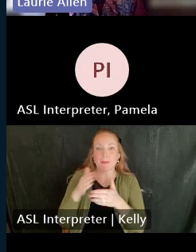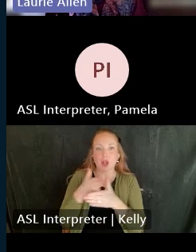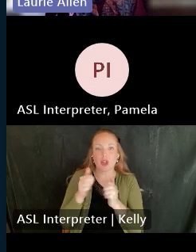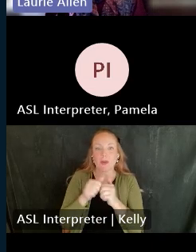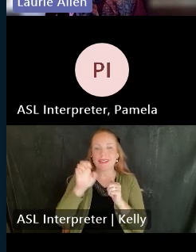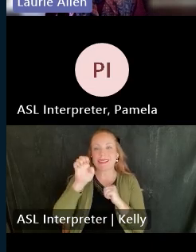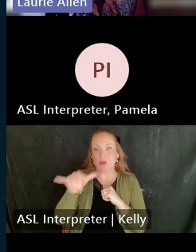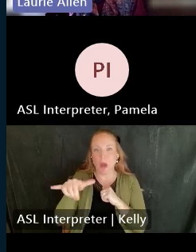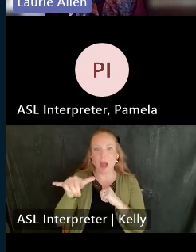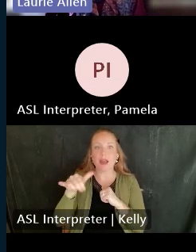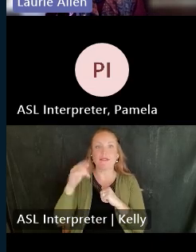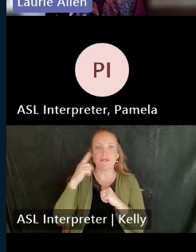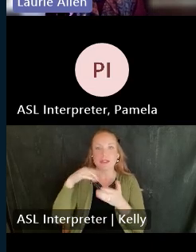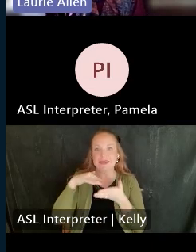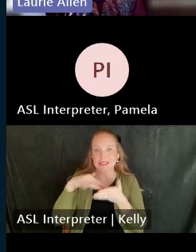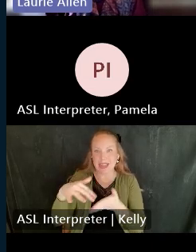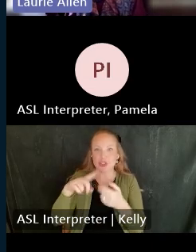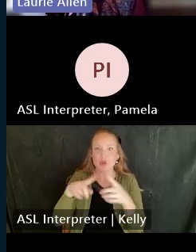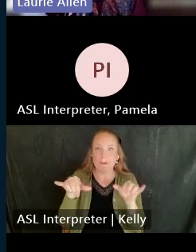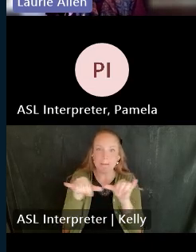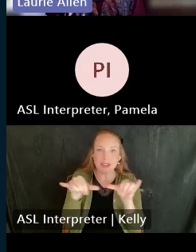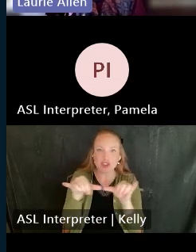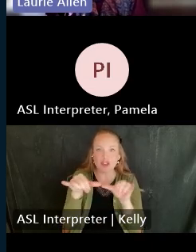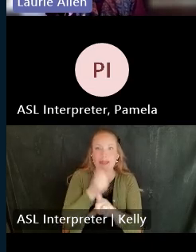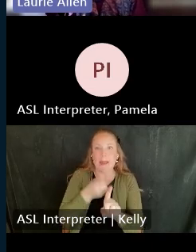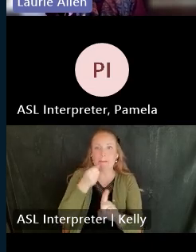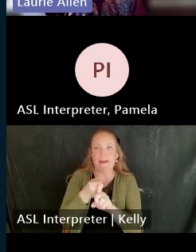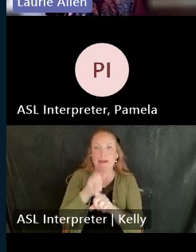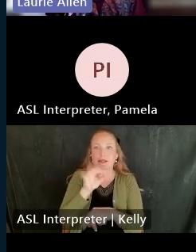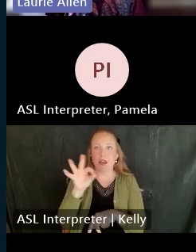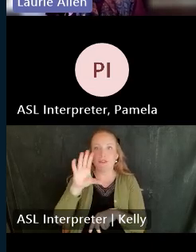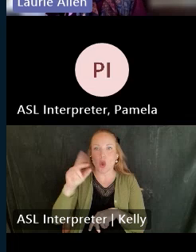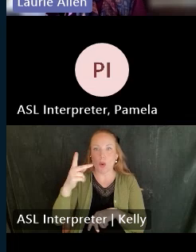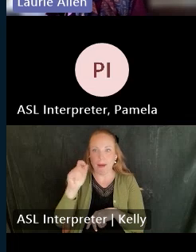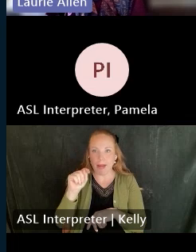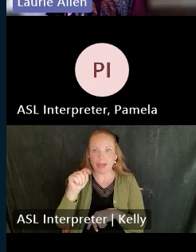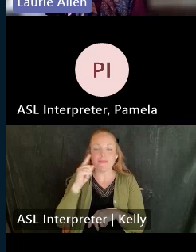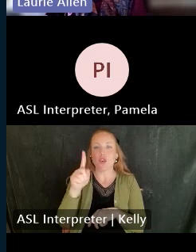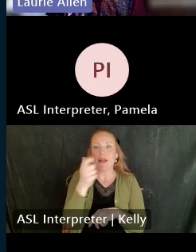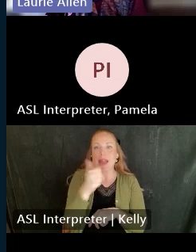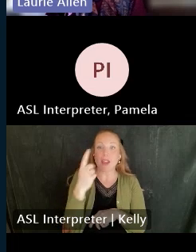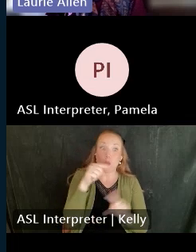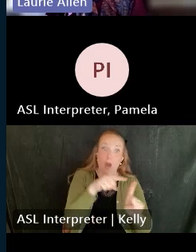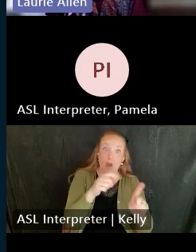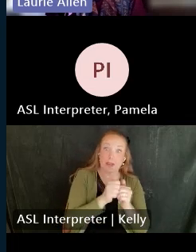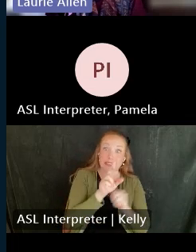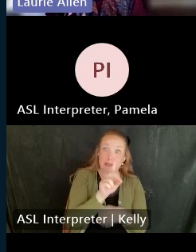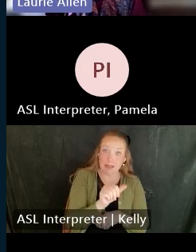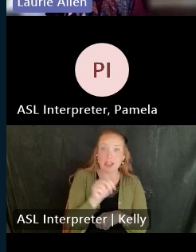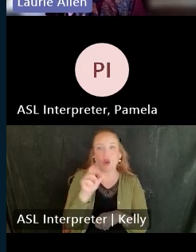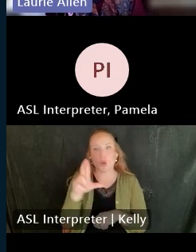to measure the impact of Copilot on people who are disabled or neurodivergent. And of course, we expected to see productivity gains.